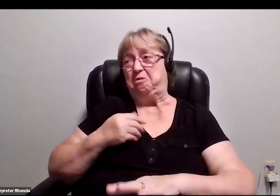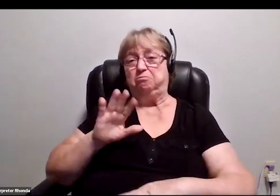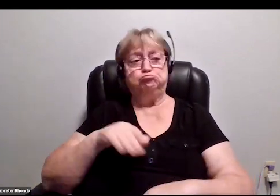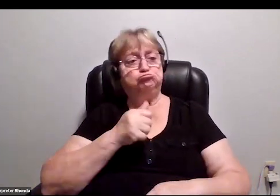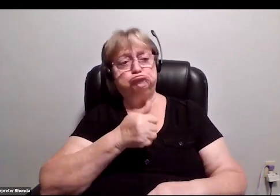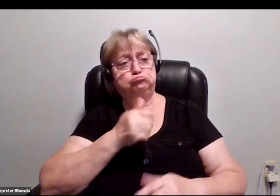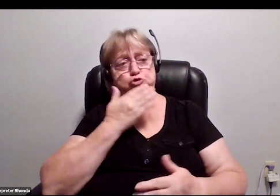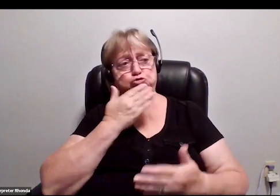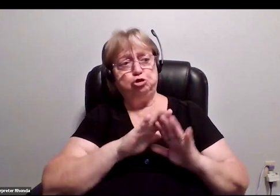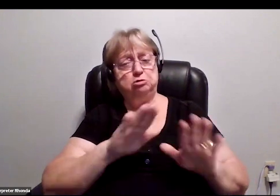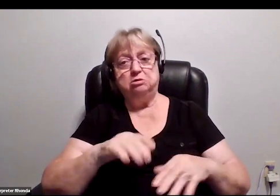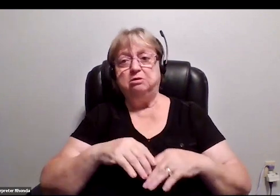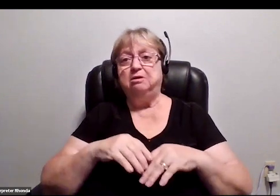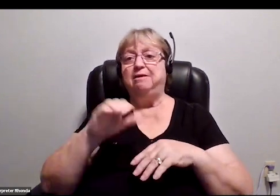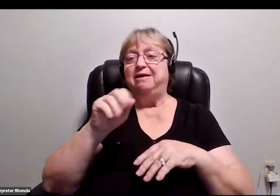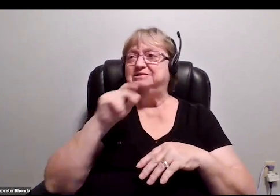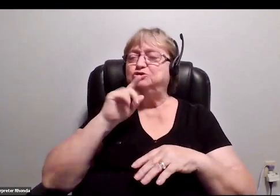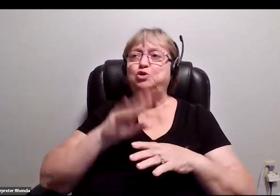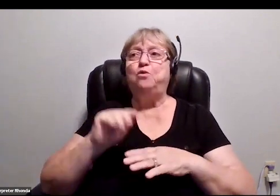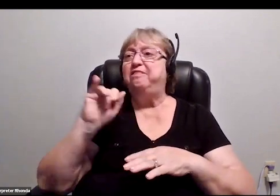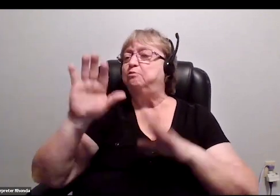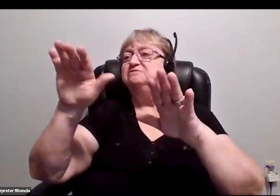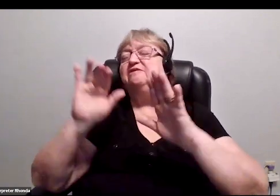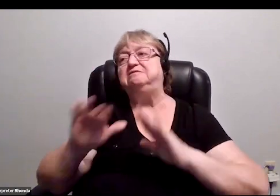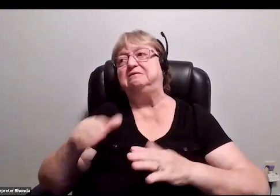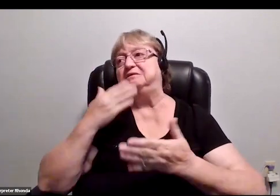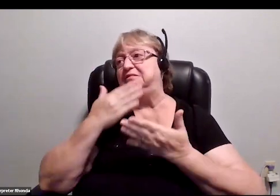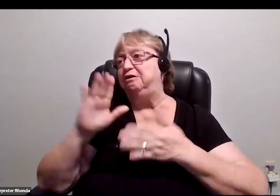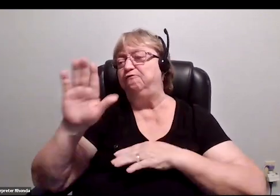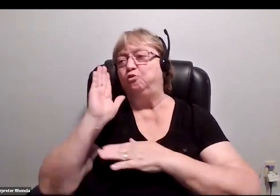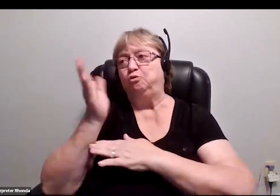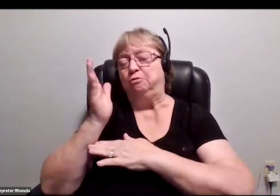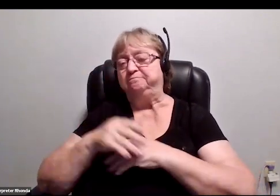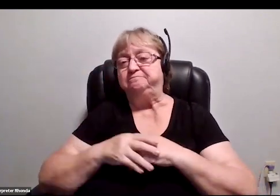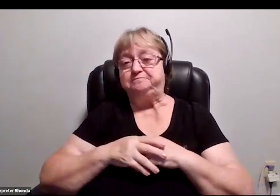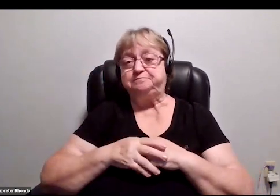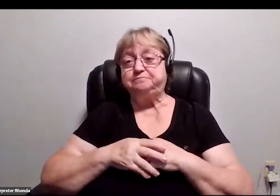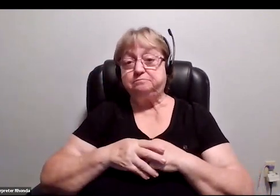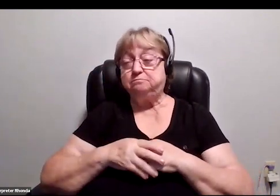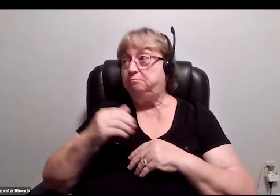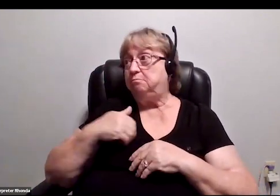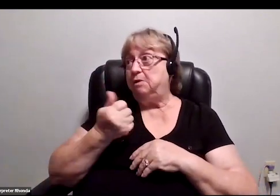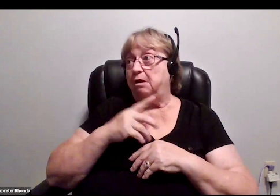[crosstalk] Caroline and Emril that was fantastic. Thank you. -Thank you so much for your talk. Oh, we do have a few questions for you here.